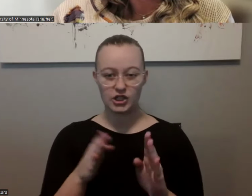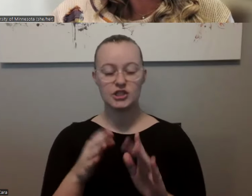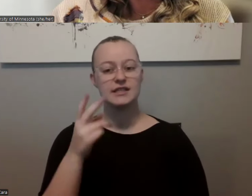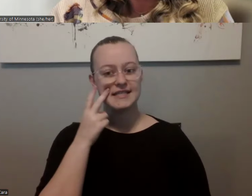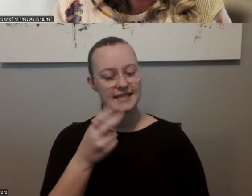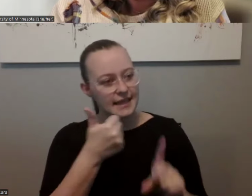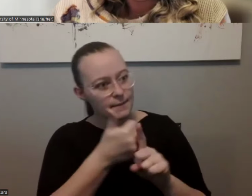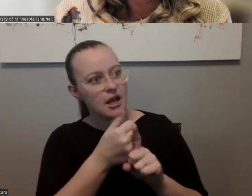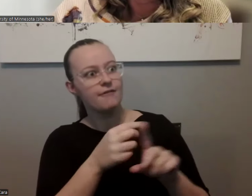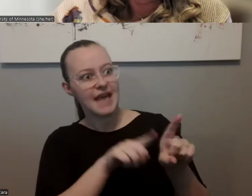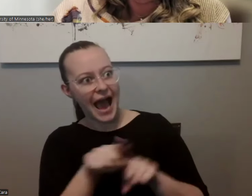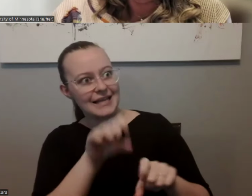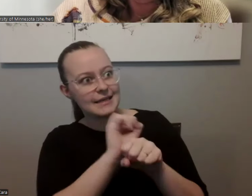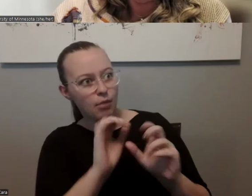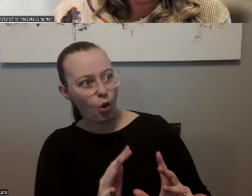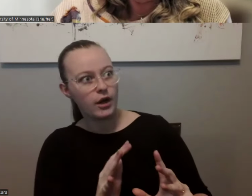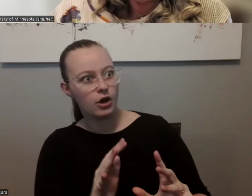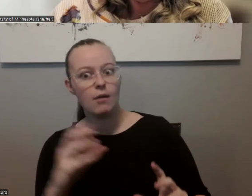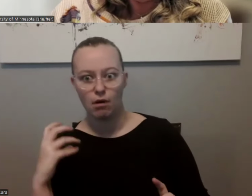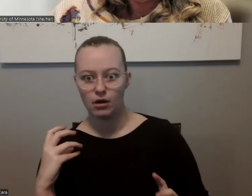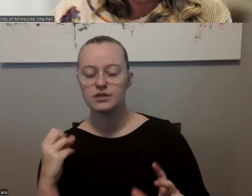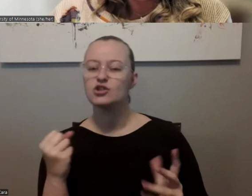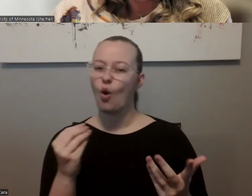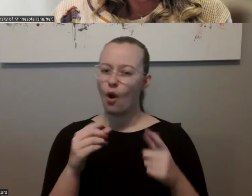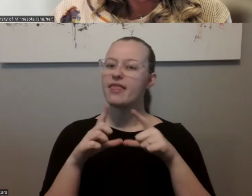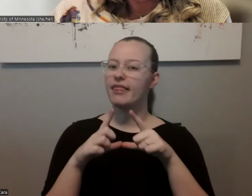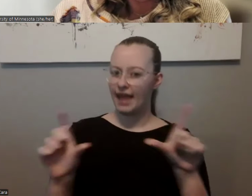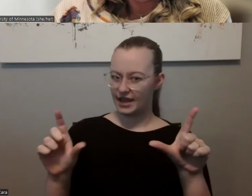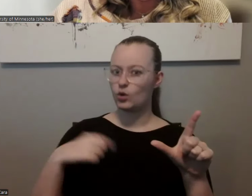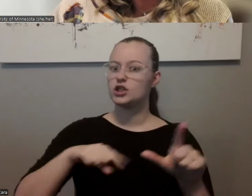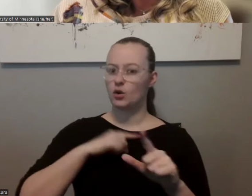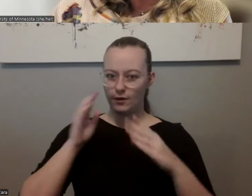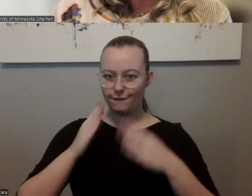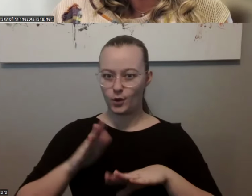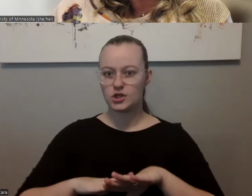employers. And so the language that we've been really focused on in that state is